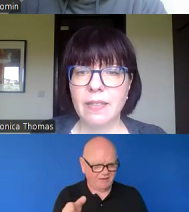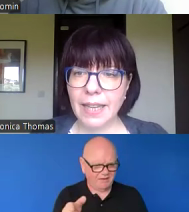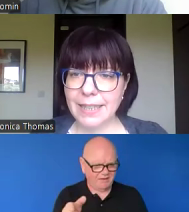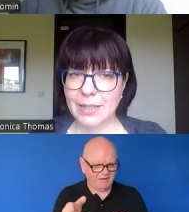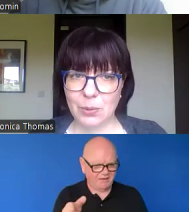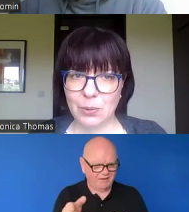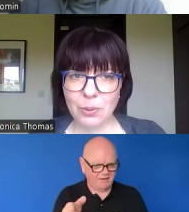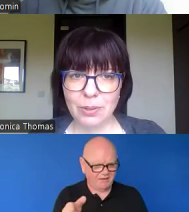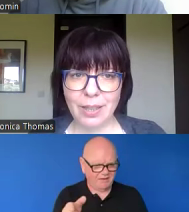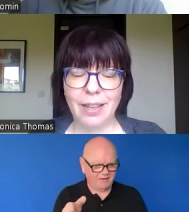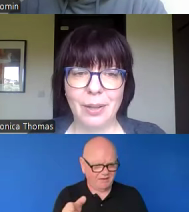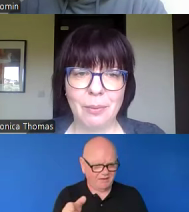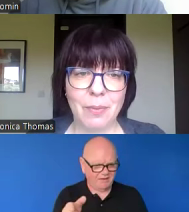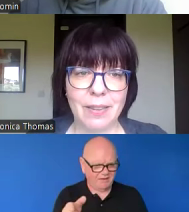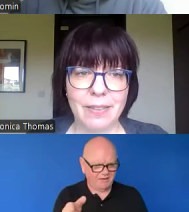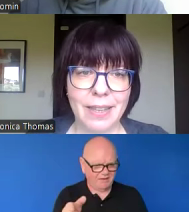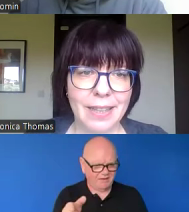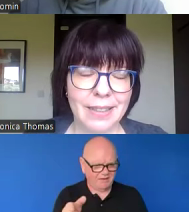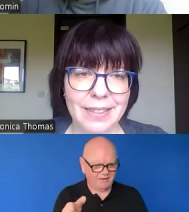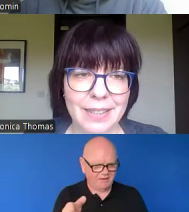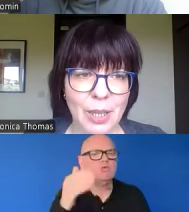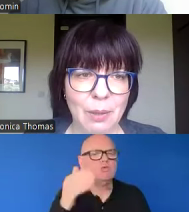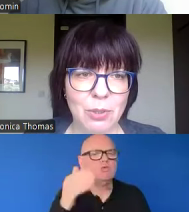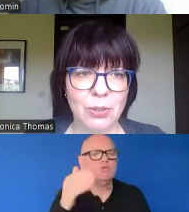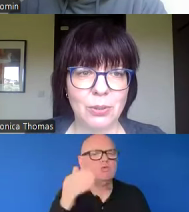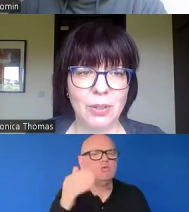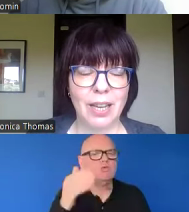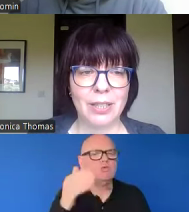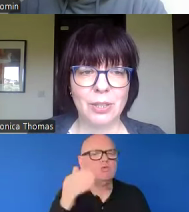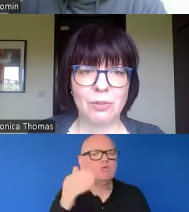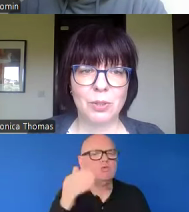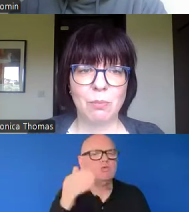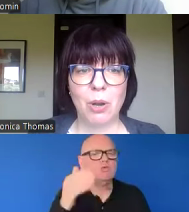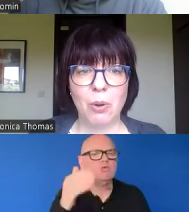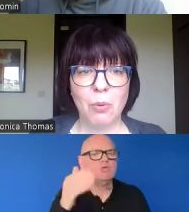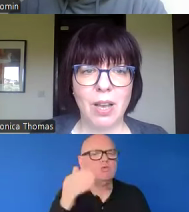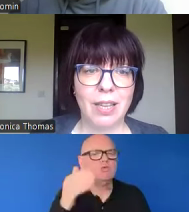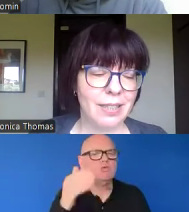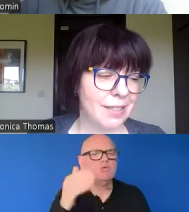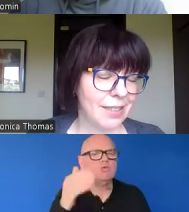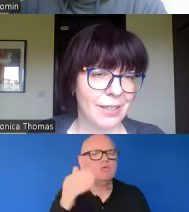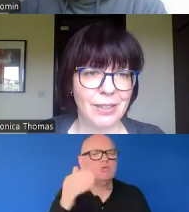I think this is all. I think it's time to hand over to Mo.